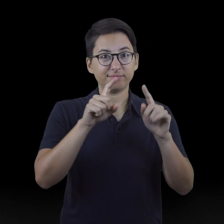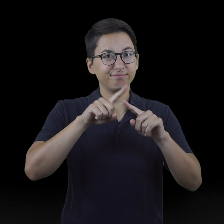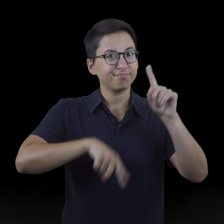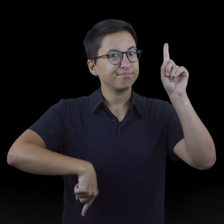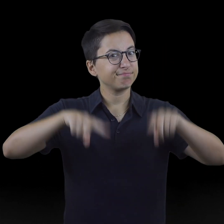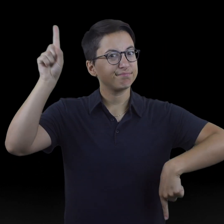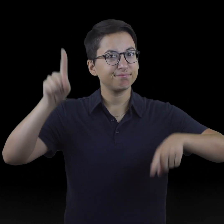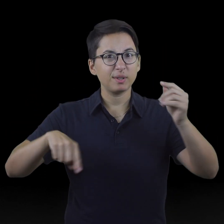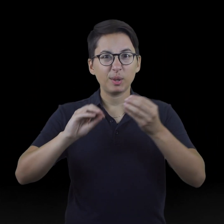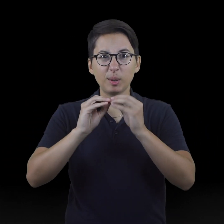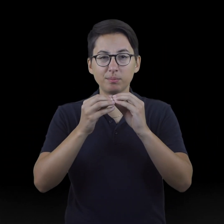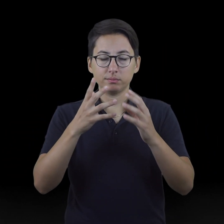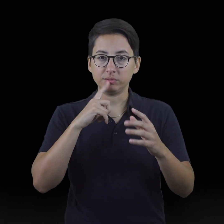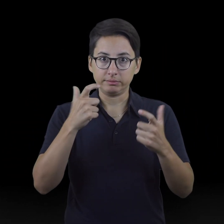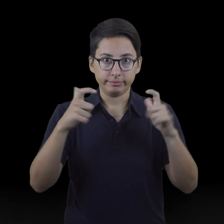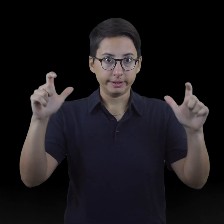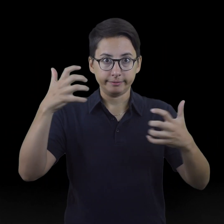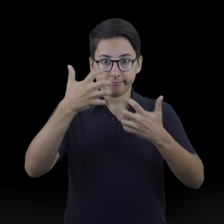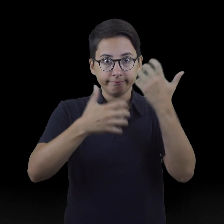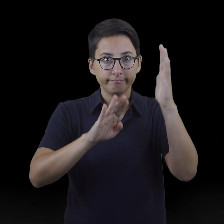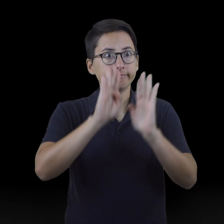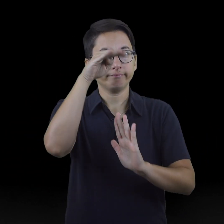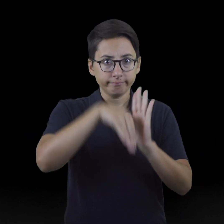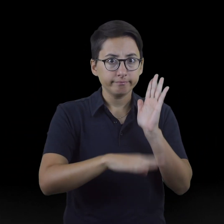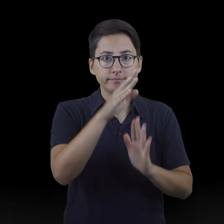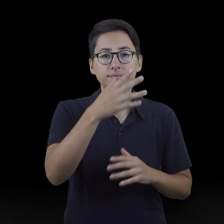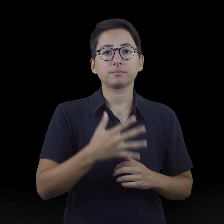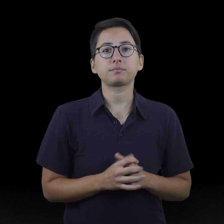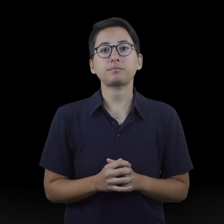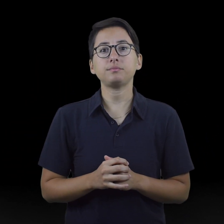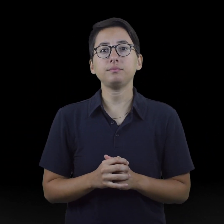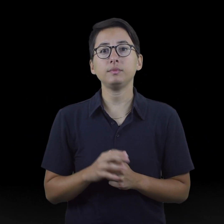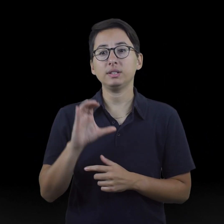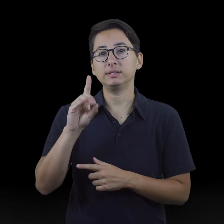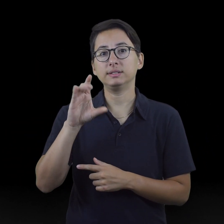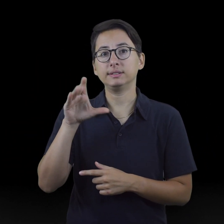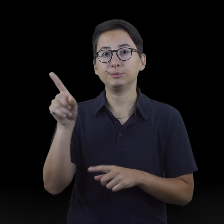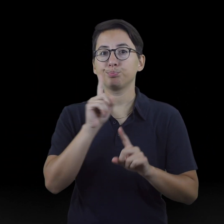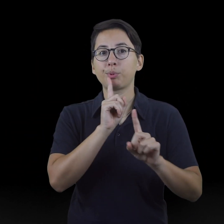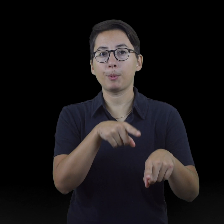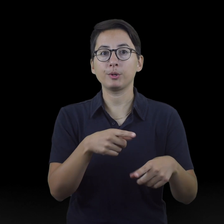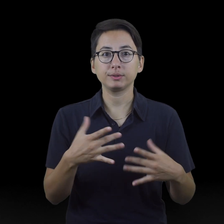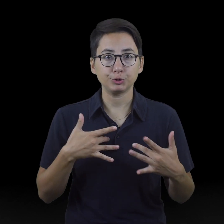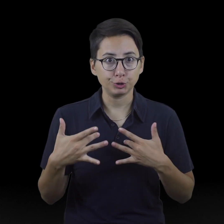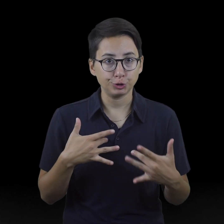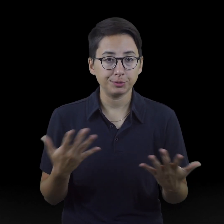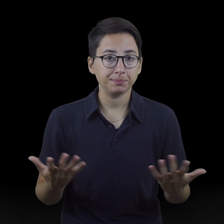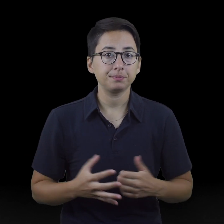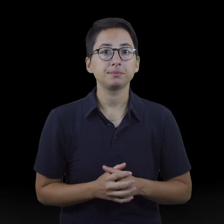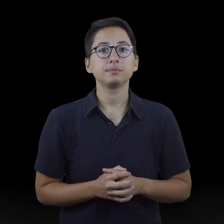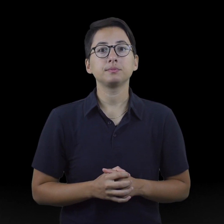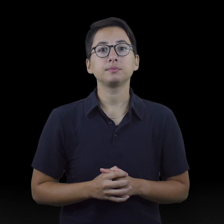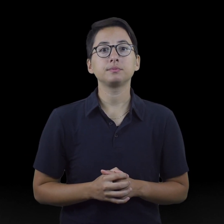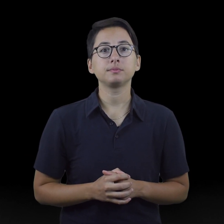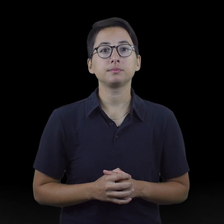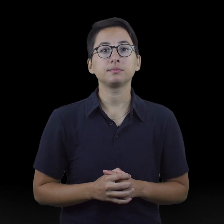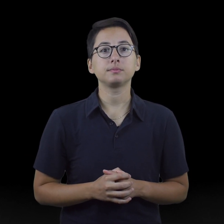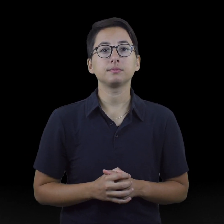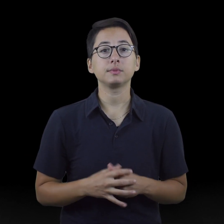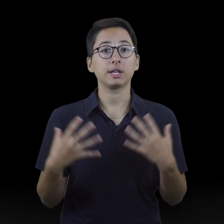discrepancy among states, according to the CDC.